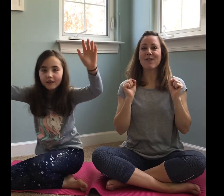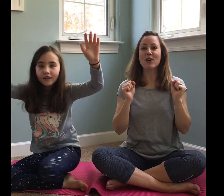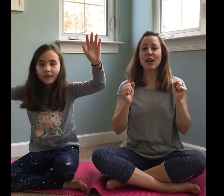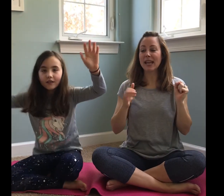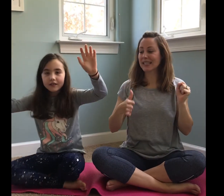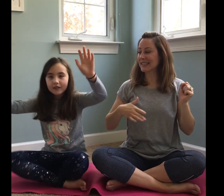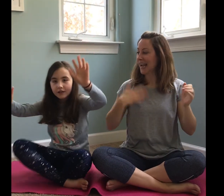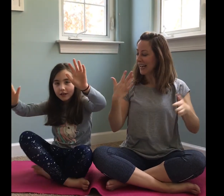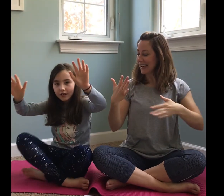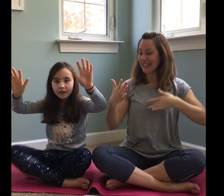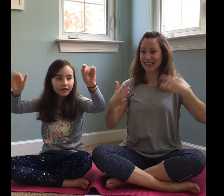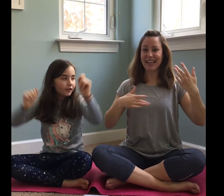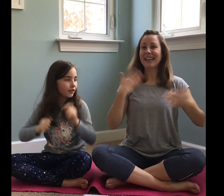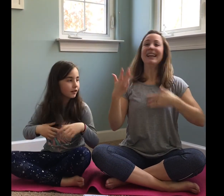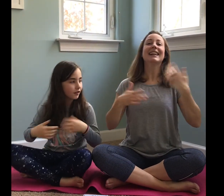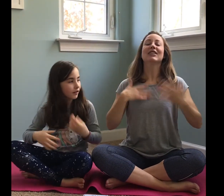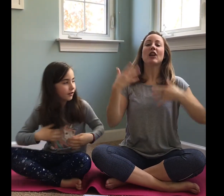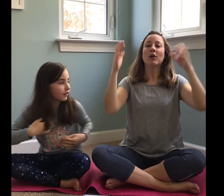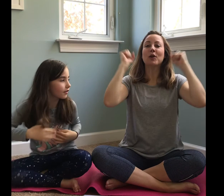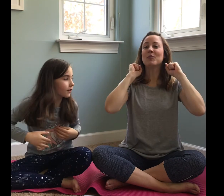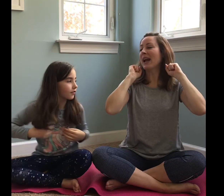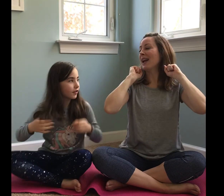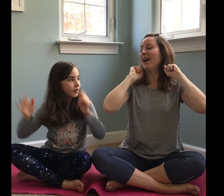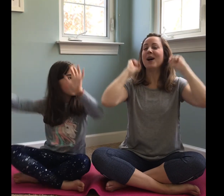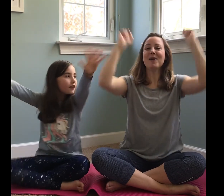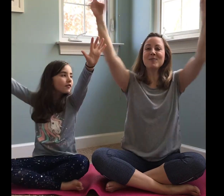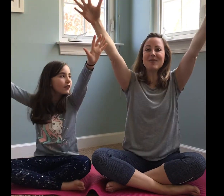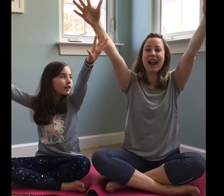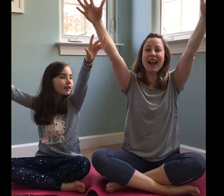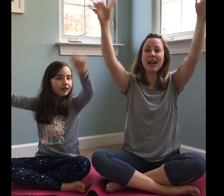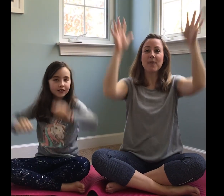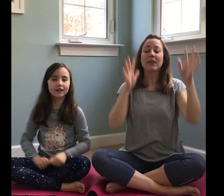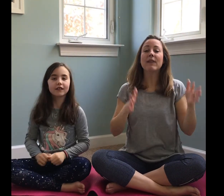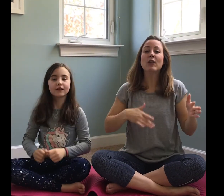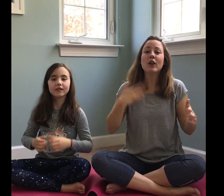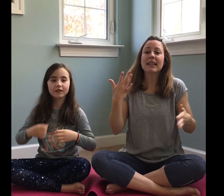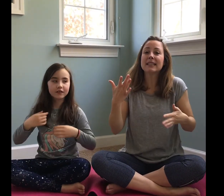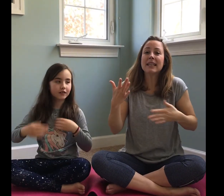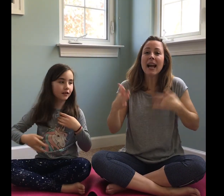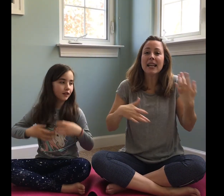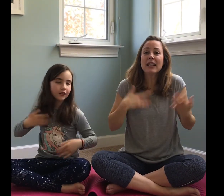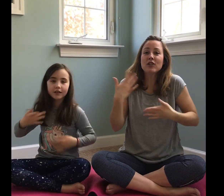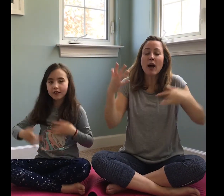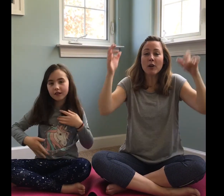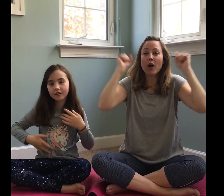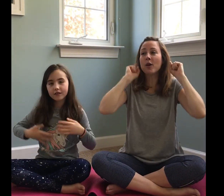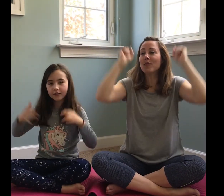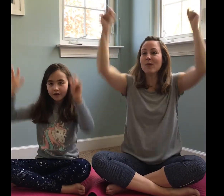if you're excited shout 'hurray hoo-ray if you're excited shout hooray